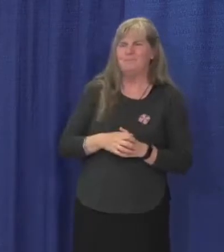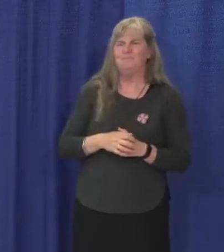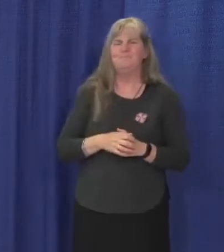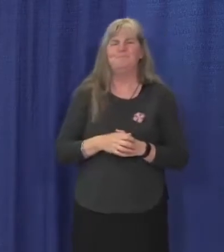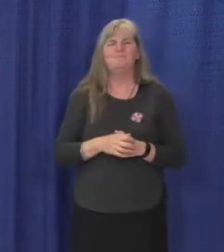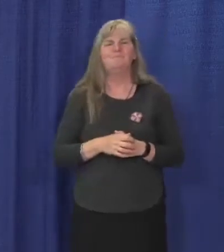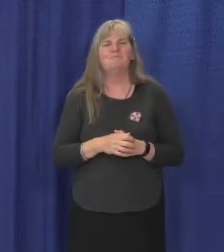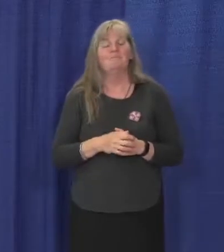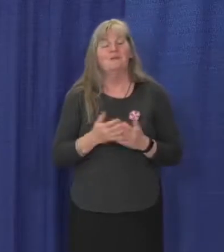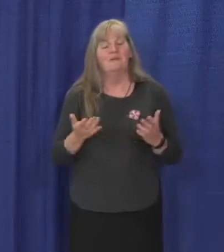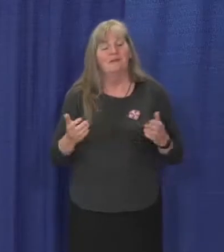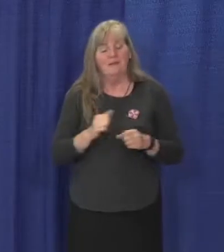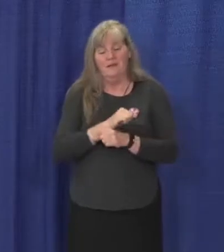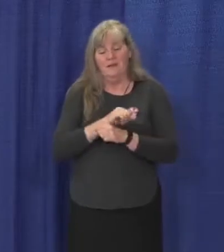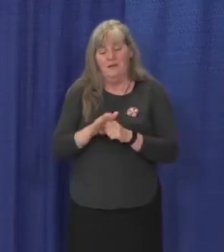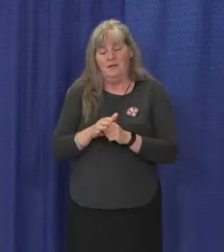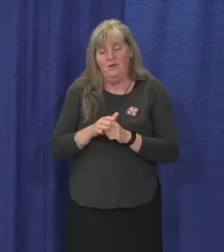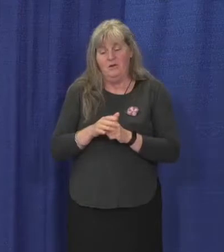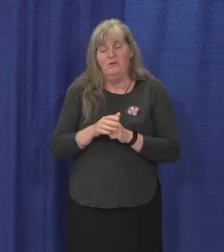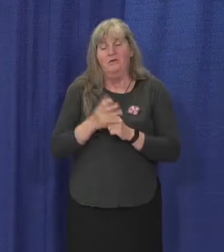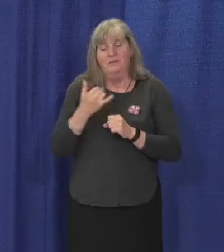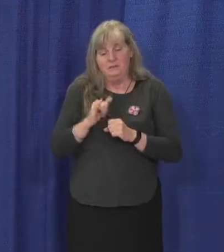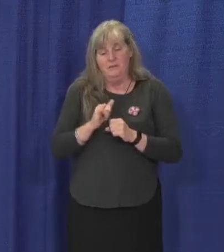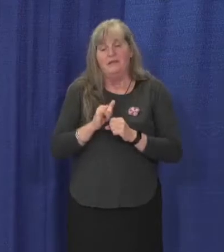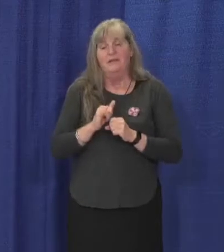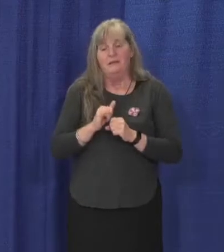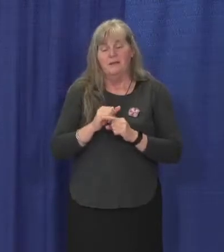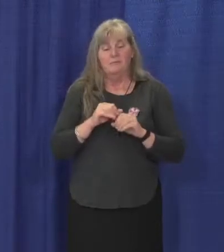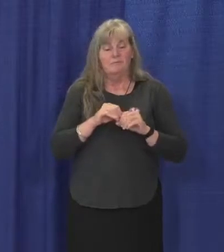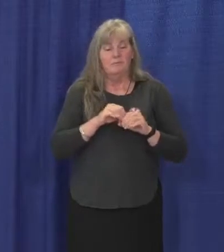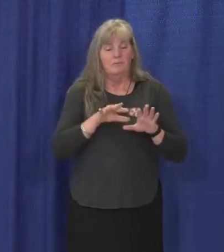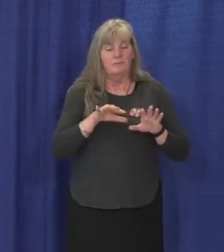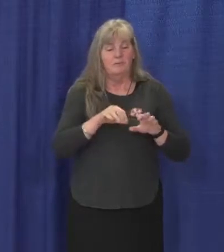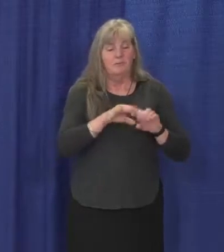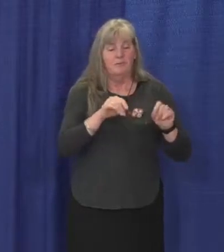We know our current wave is still spreading quickly among